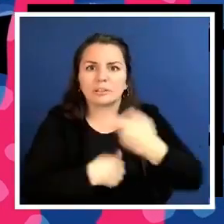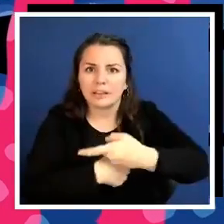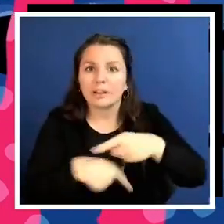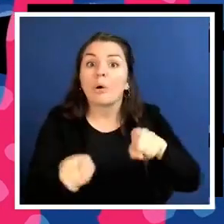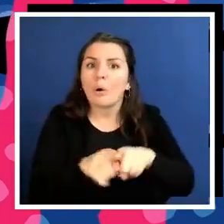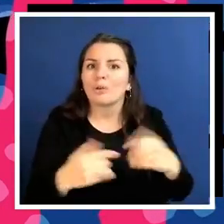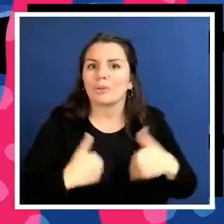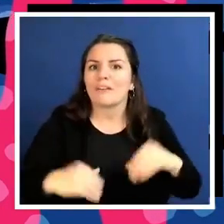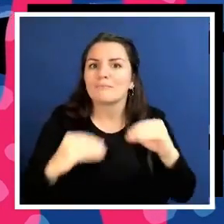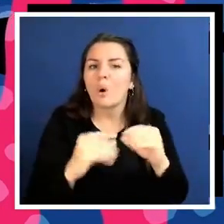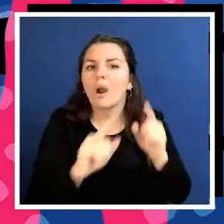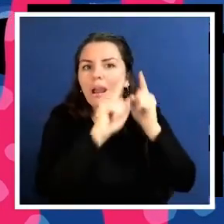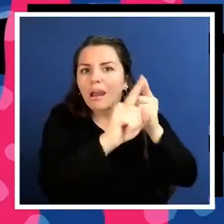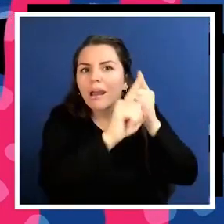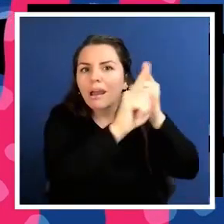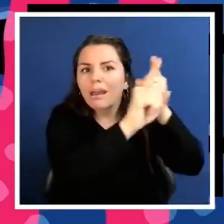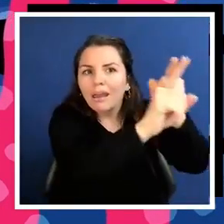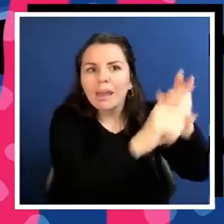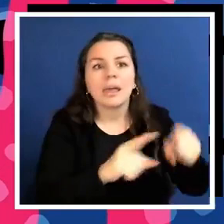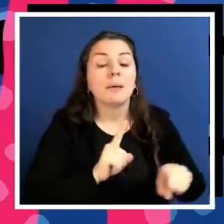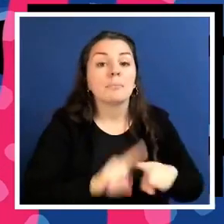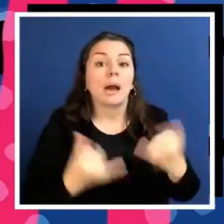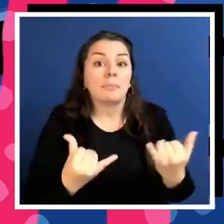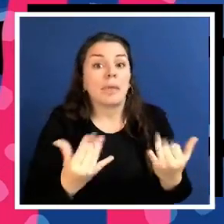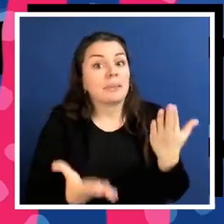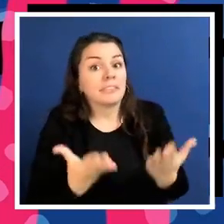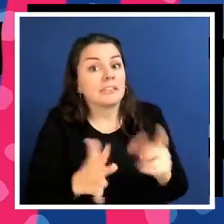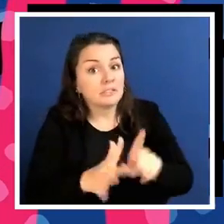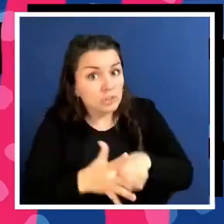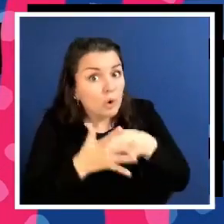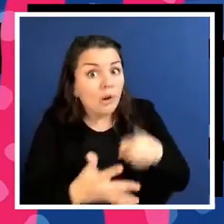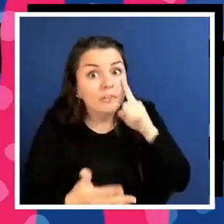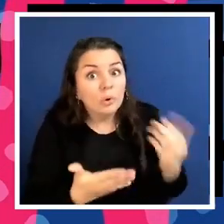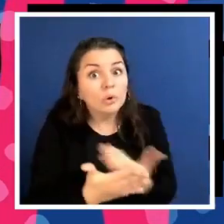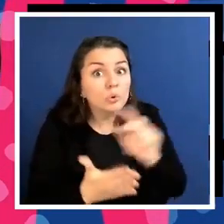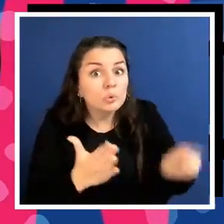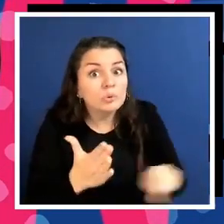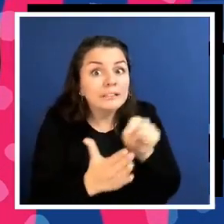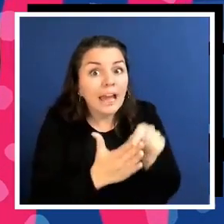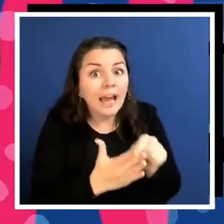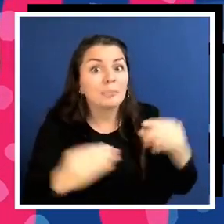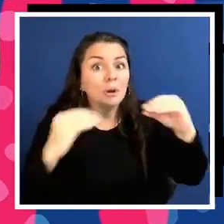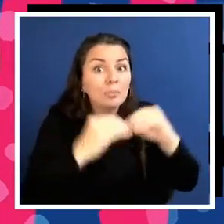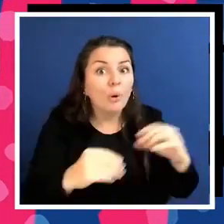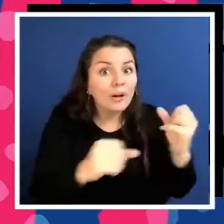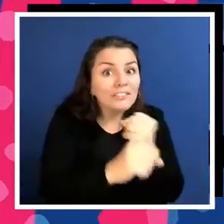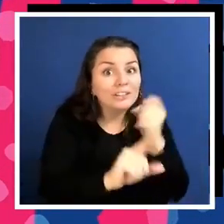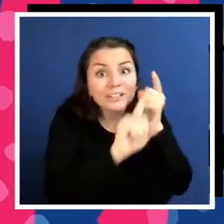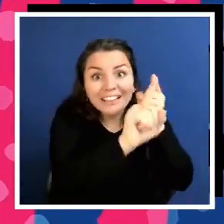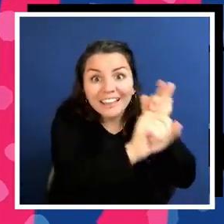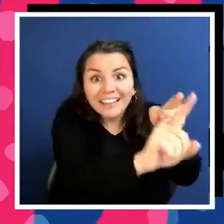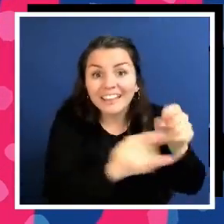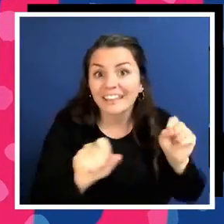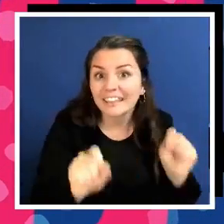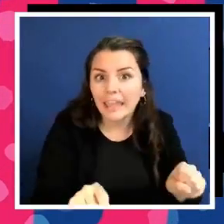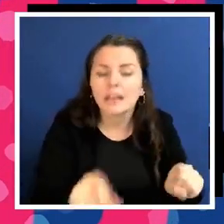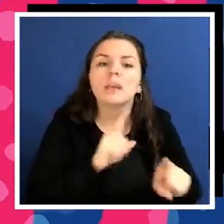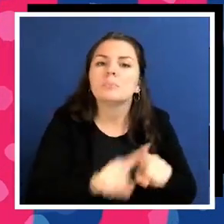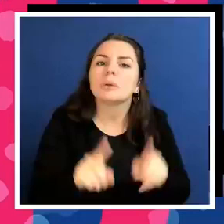ALONE WE HAVE MUCH TO CELEBRATE TODAY. WE HAVE MUCH MORE TO CELEBRATE